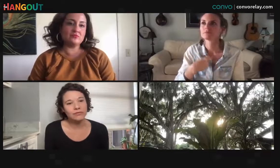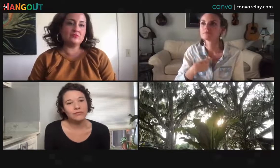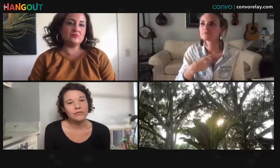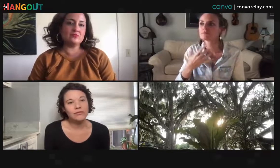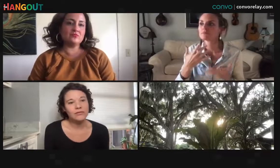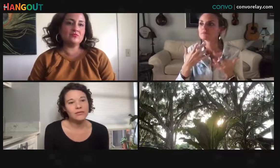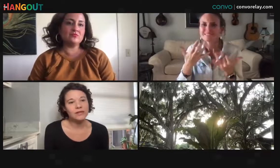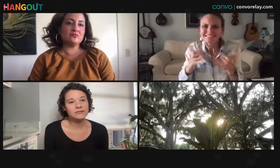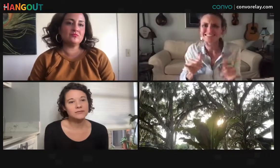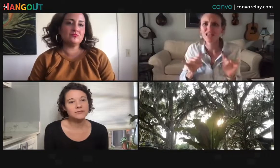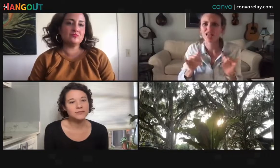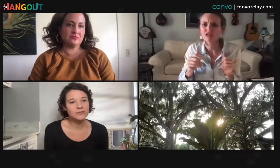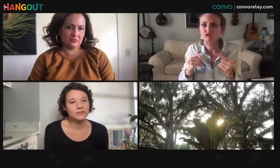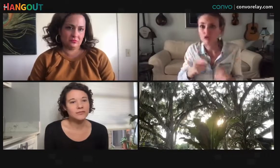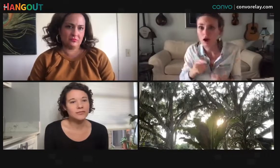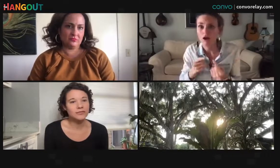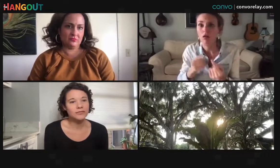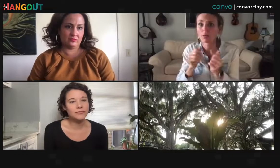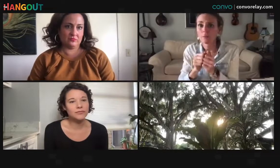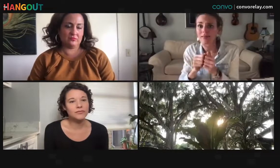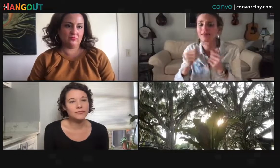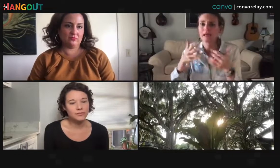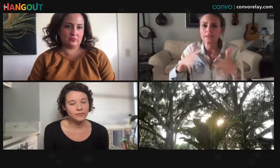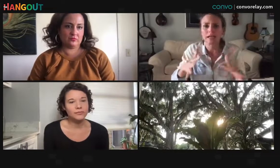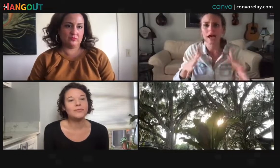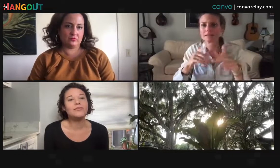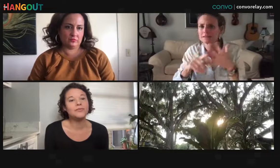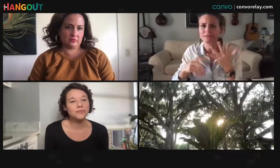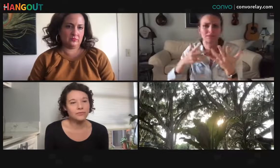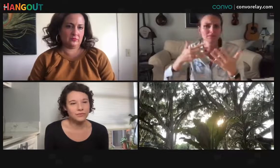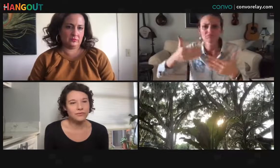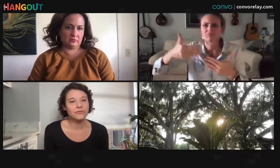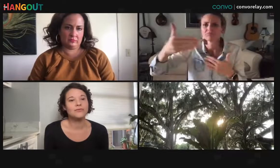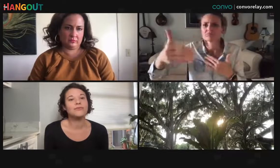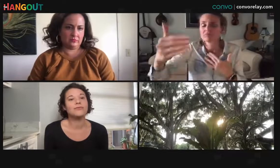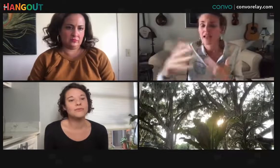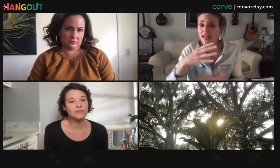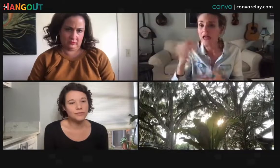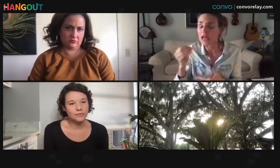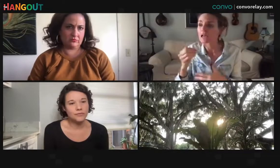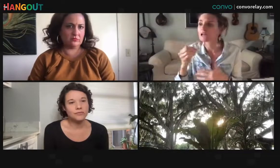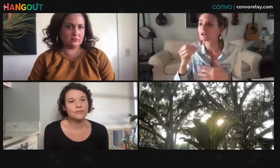this is summer i also wanted to mention i still struggle with anxiety and things like that from time to time